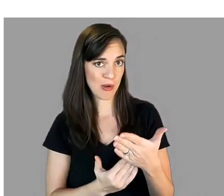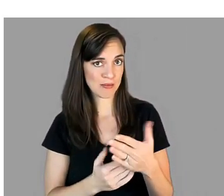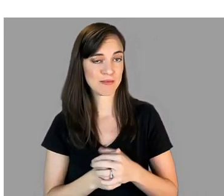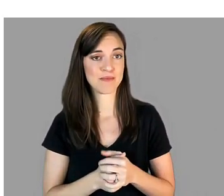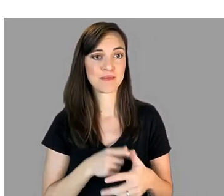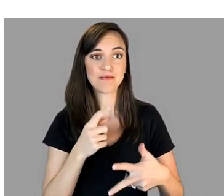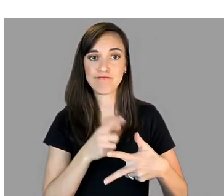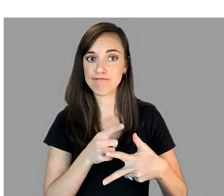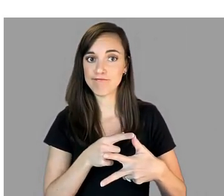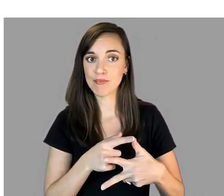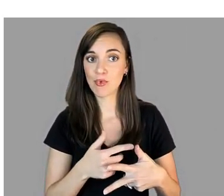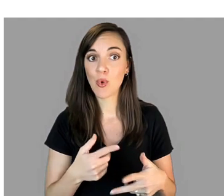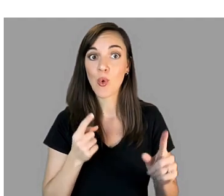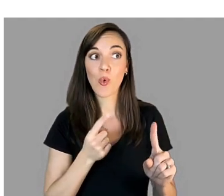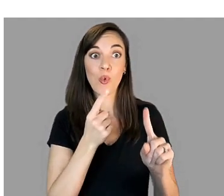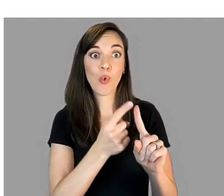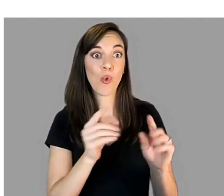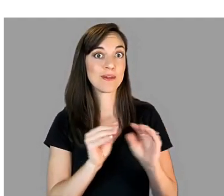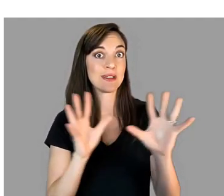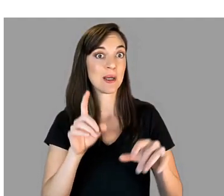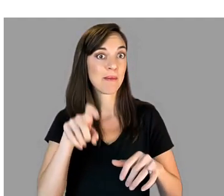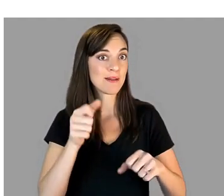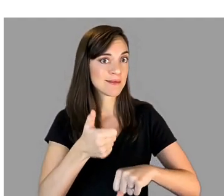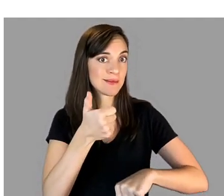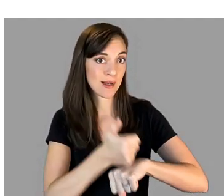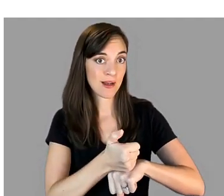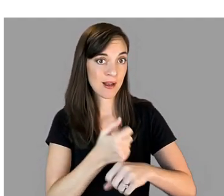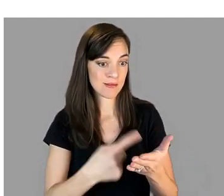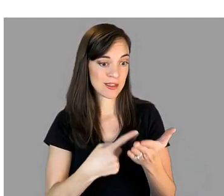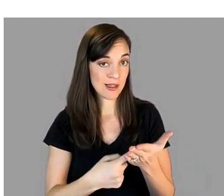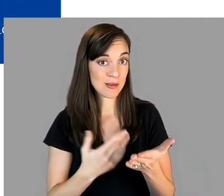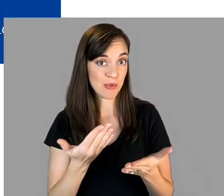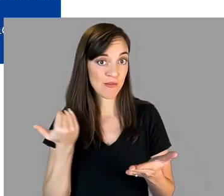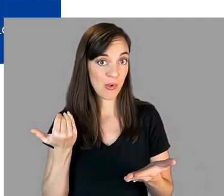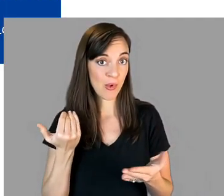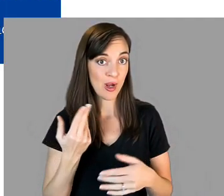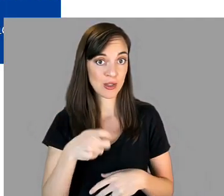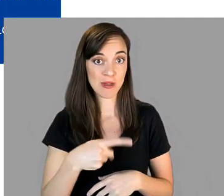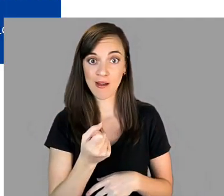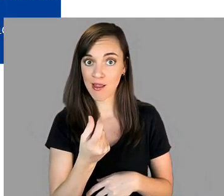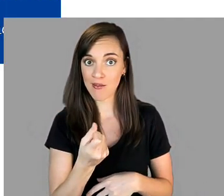First, clear goals must be set as we just discussed by the use of SMART goals.